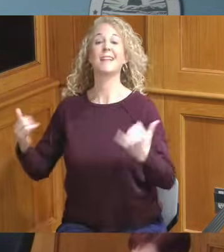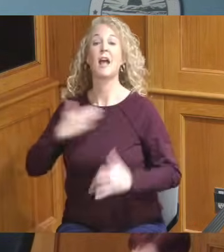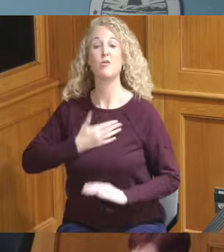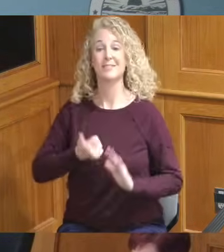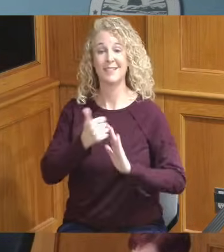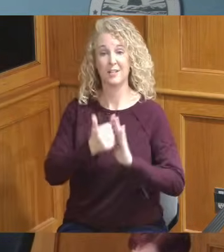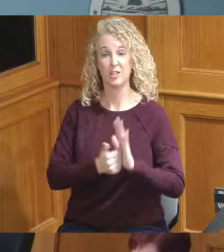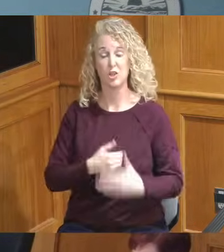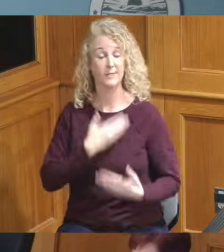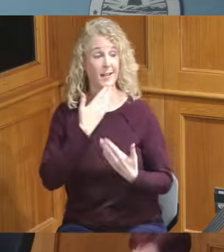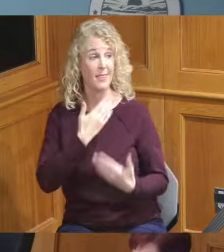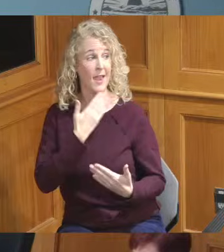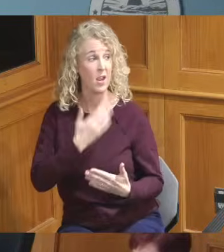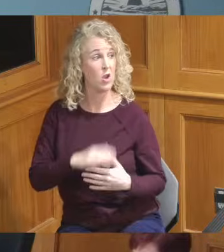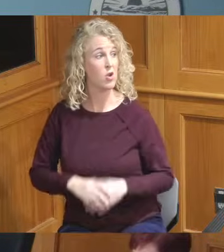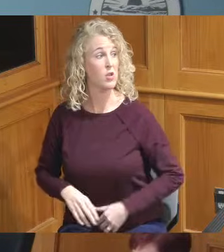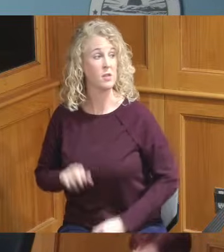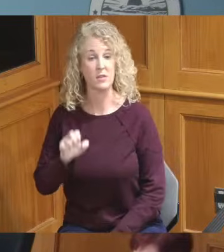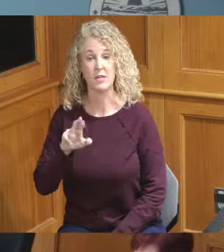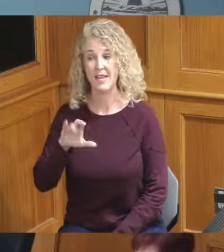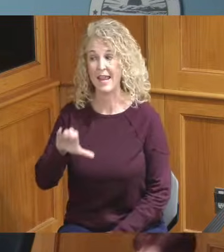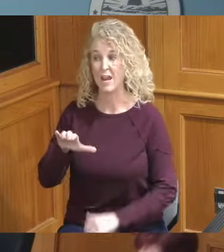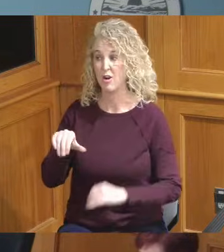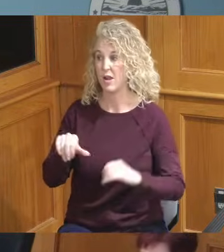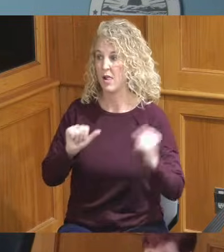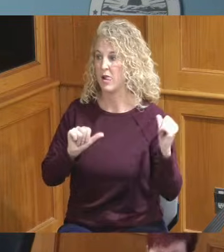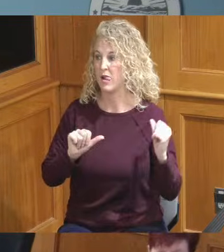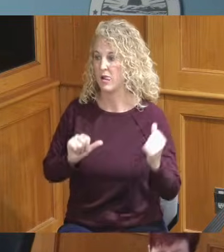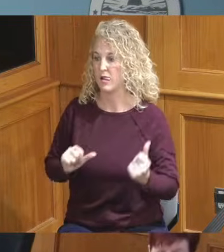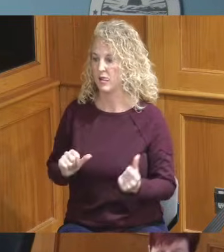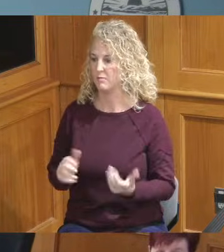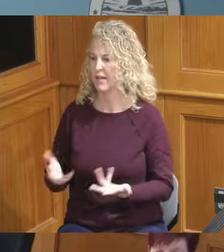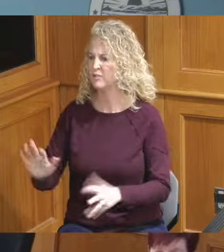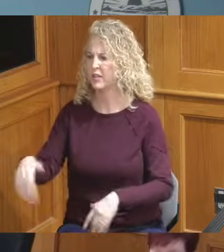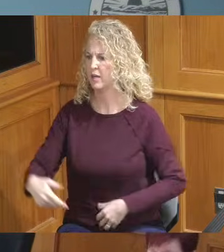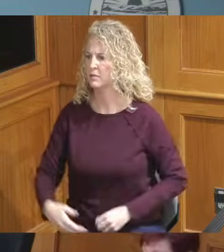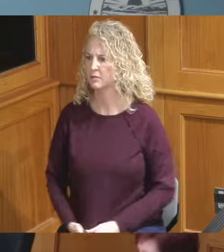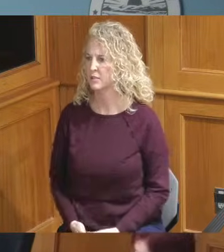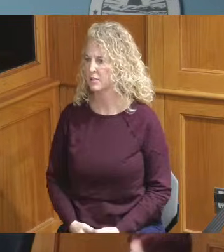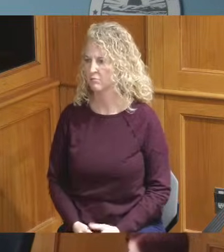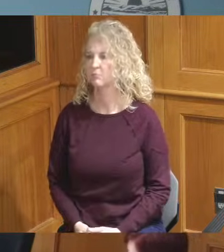Commissioners. Uh, and while Eric is leaving the room, I did realize I actually did have a